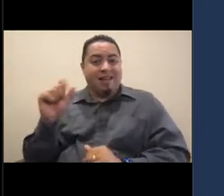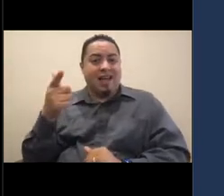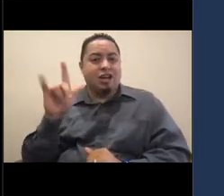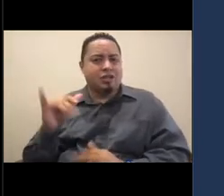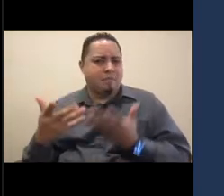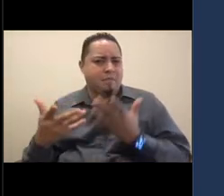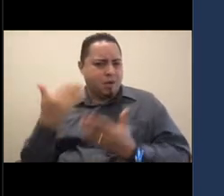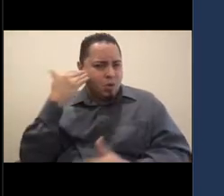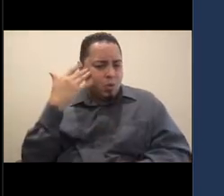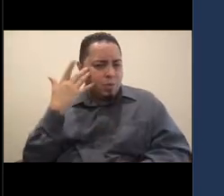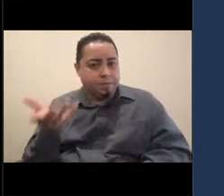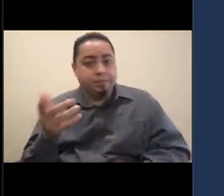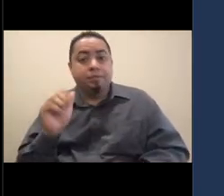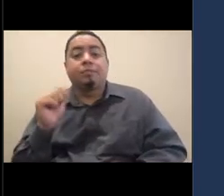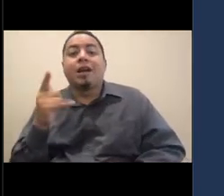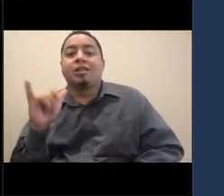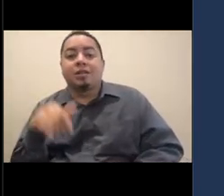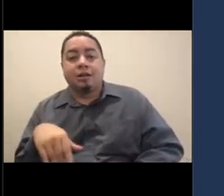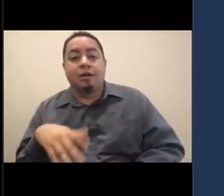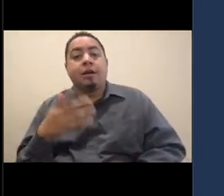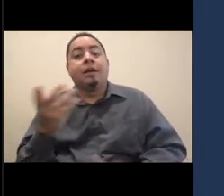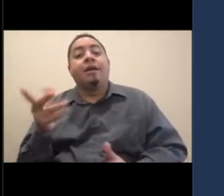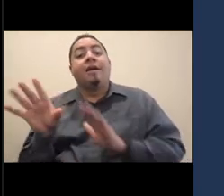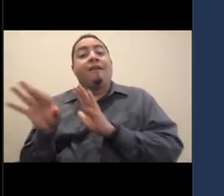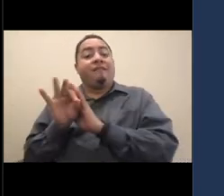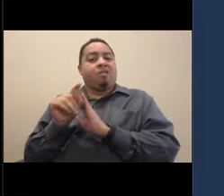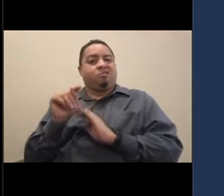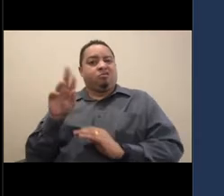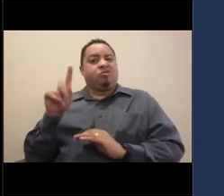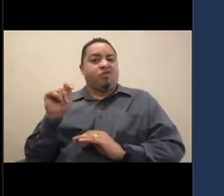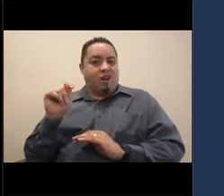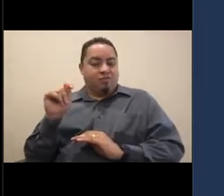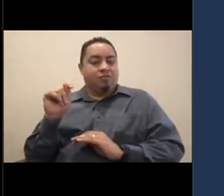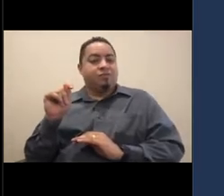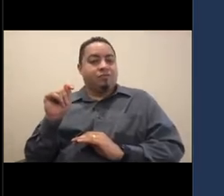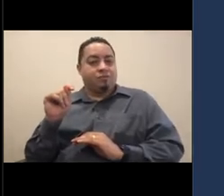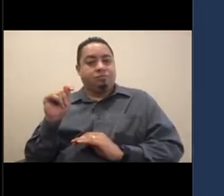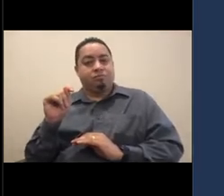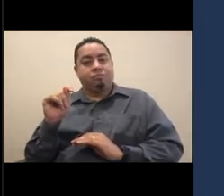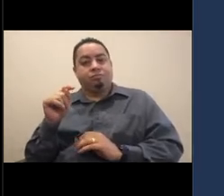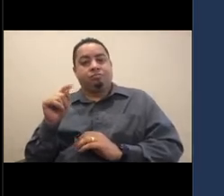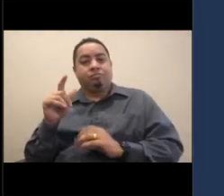So they had to find lake trout that were going to survive in the Northeast, so like around the weather and climate that we have,